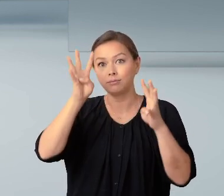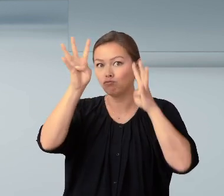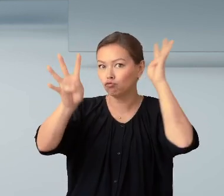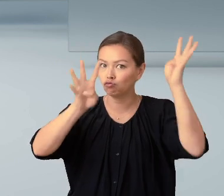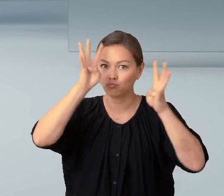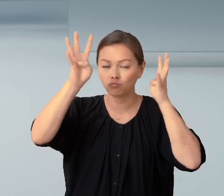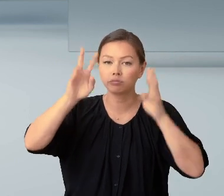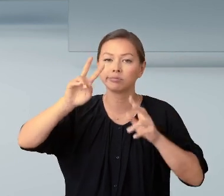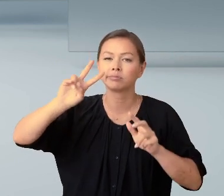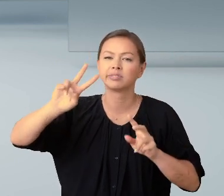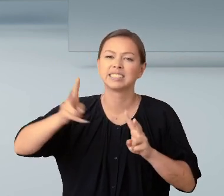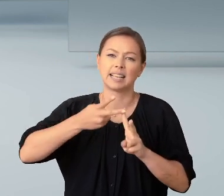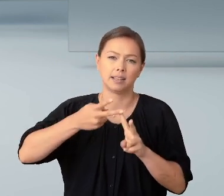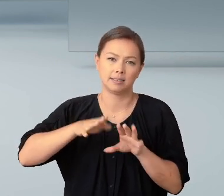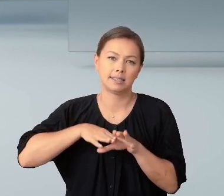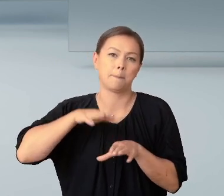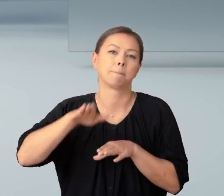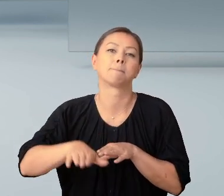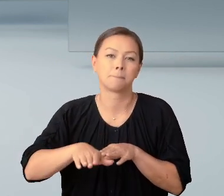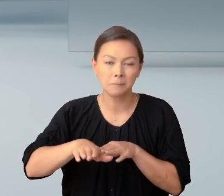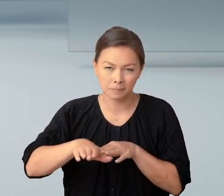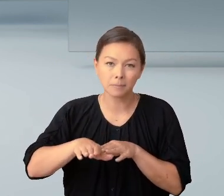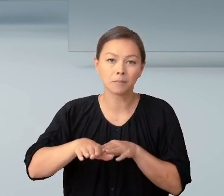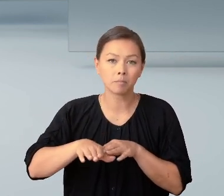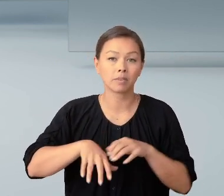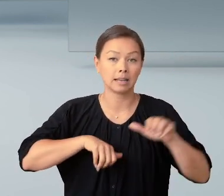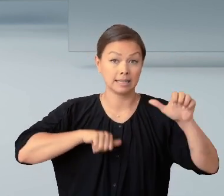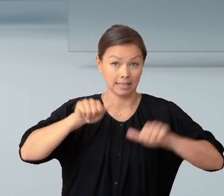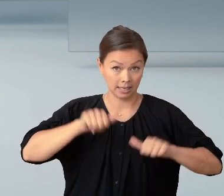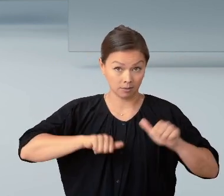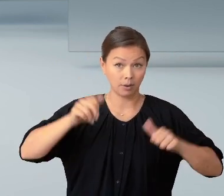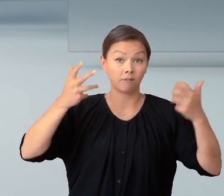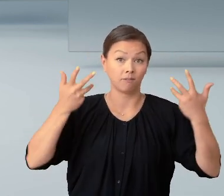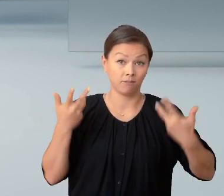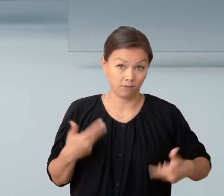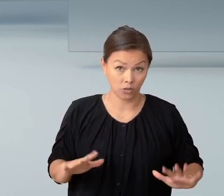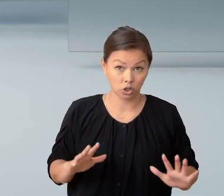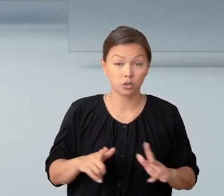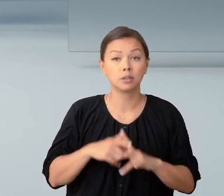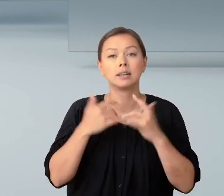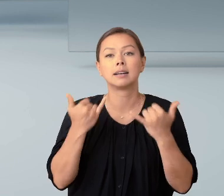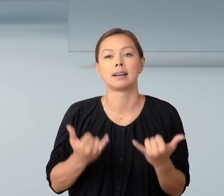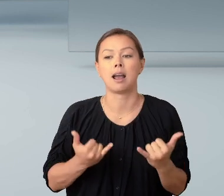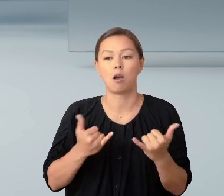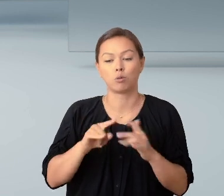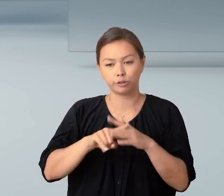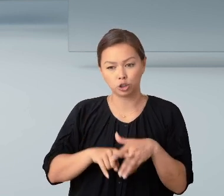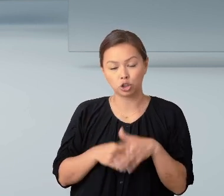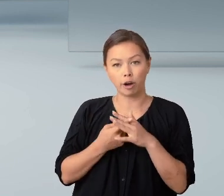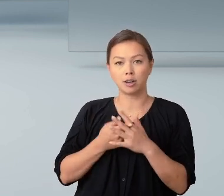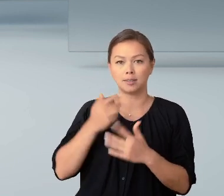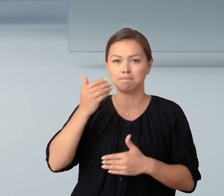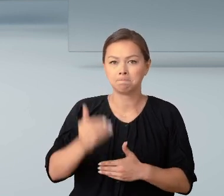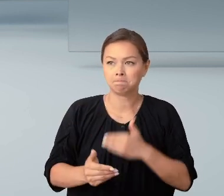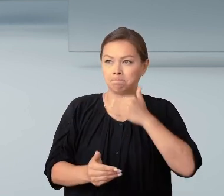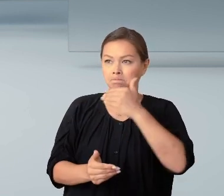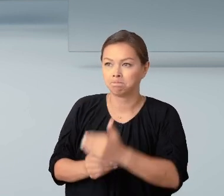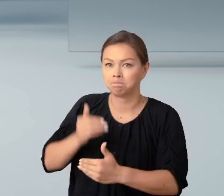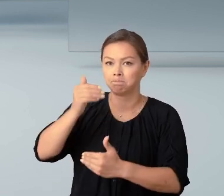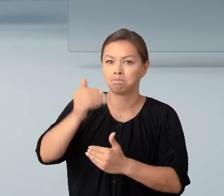pretty much the second step. So when you have your assessment, this is the time to embark the journey to the cloud with trained